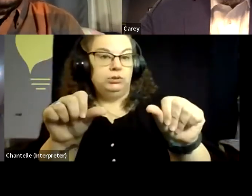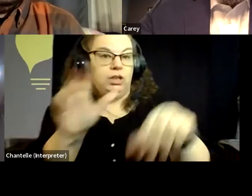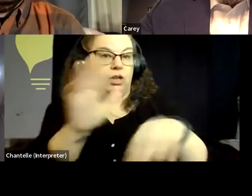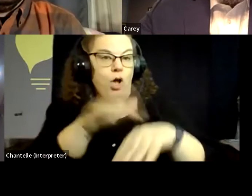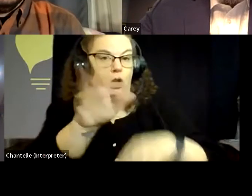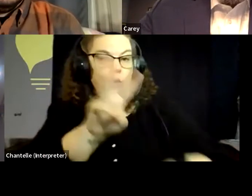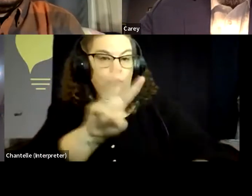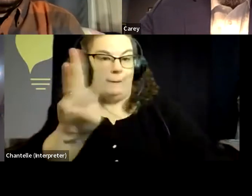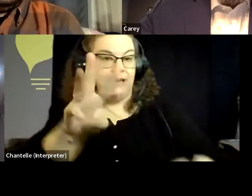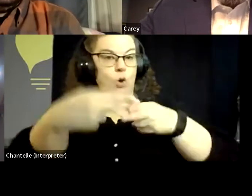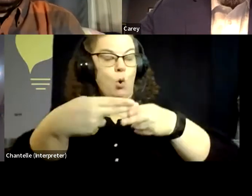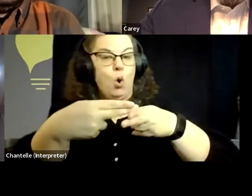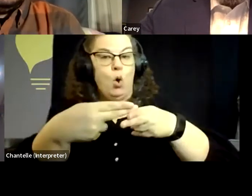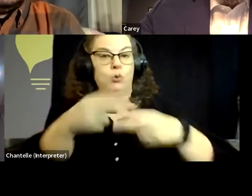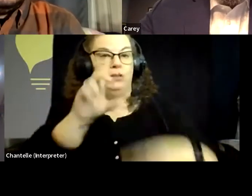called WW